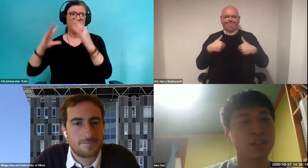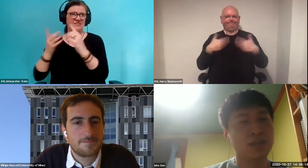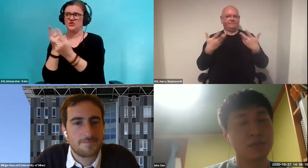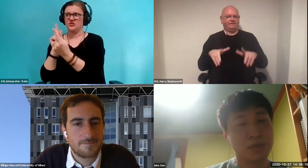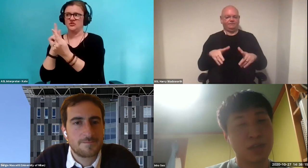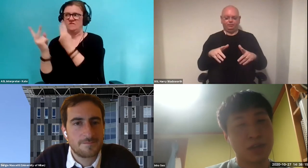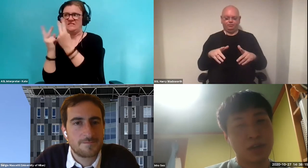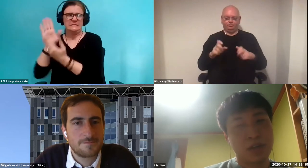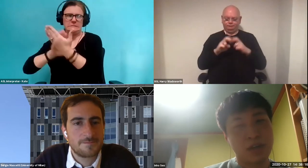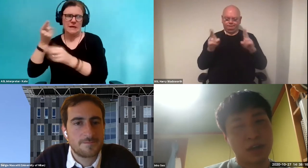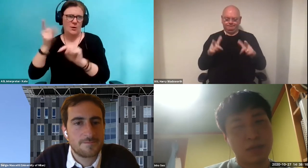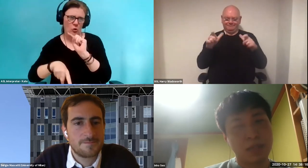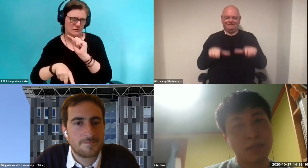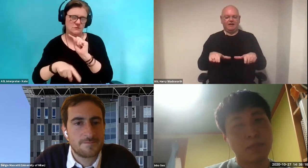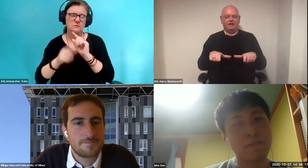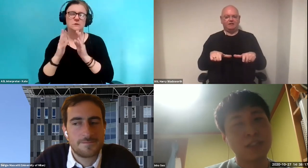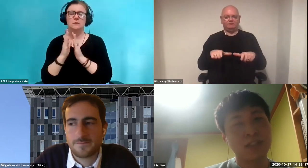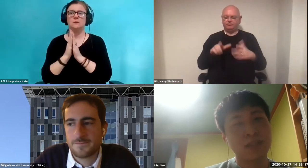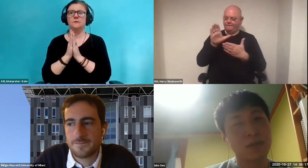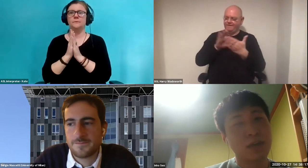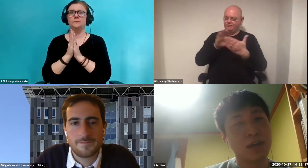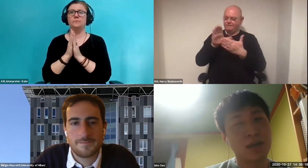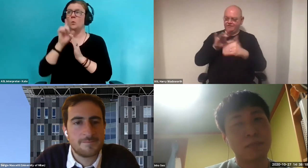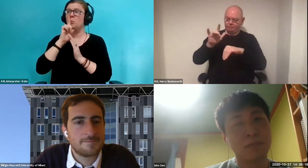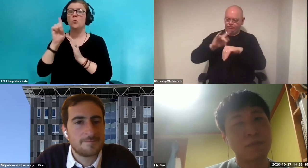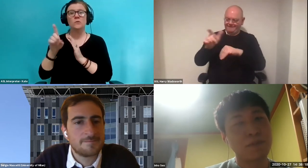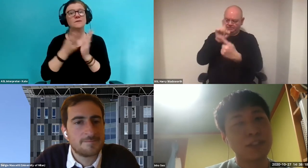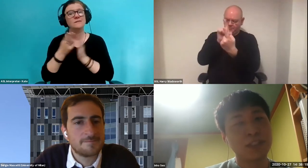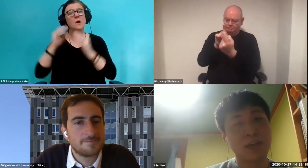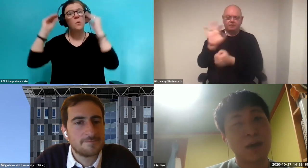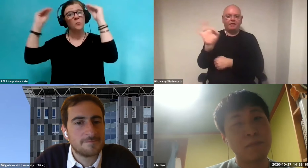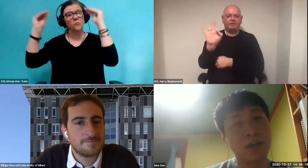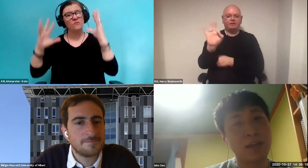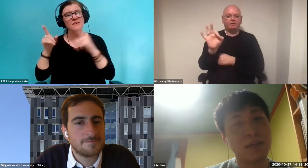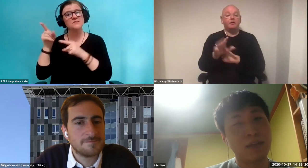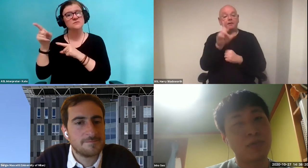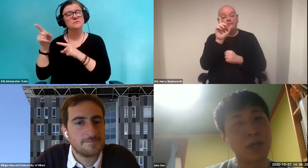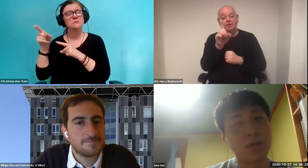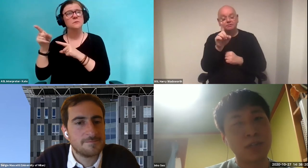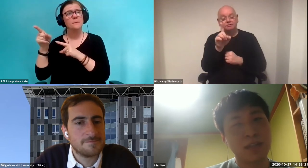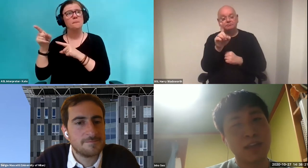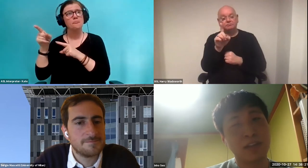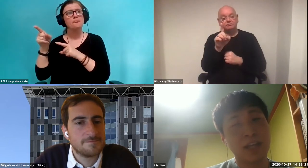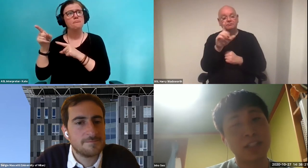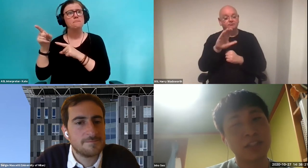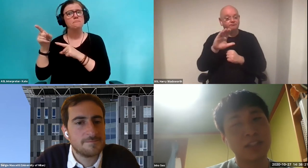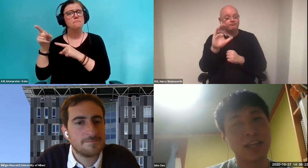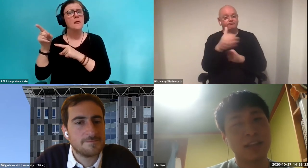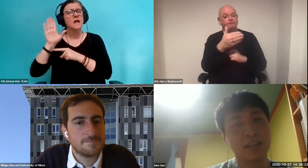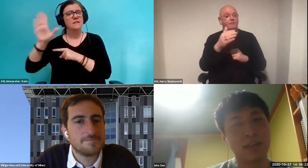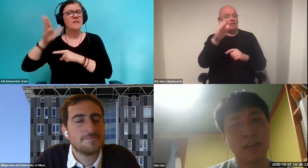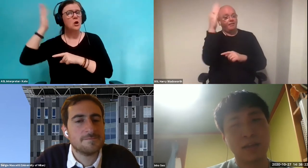so uh but the professors uh but the professors um uh recorded their lecture and then and then